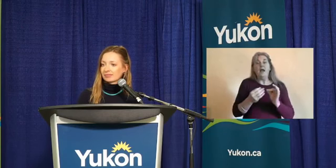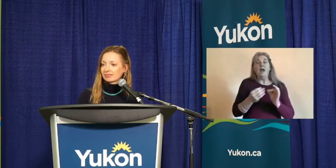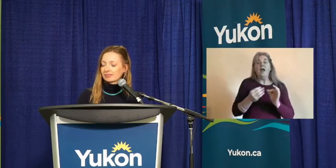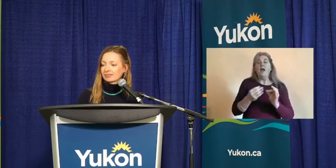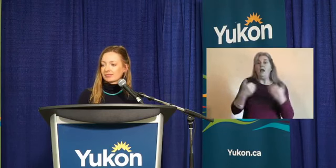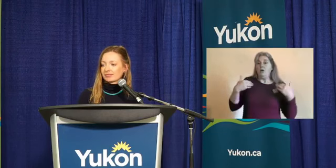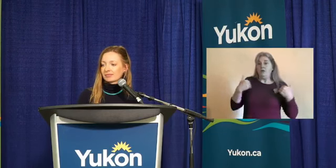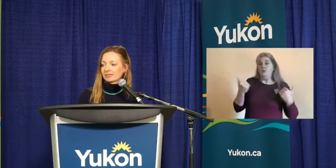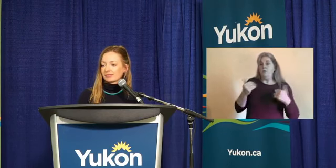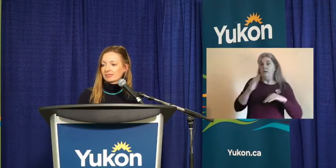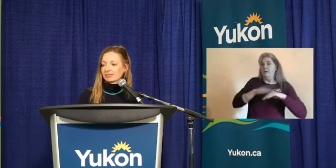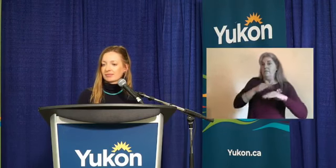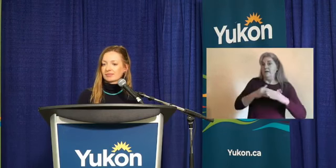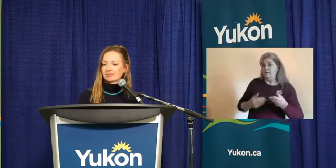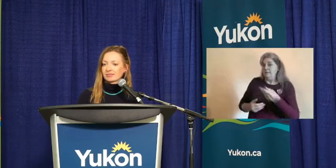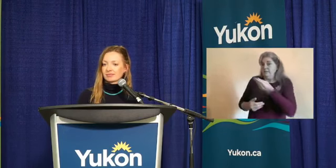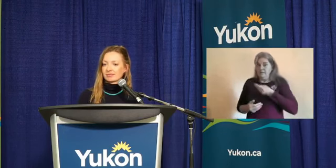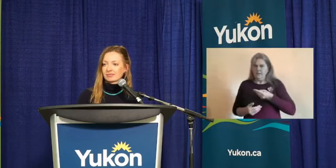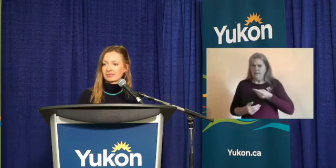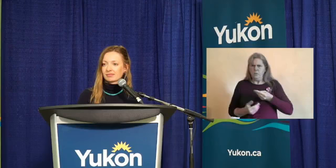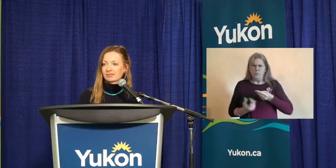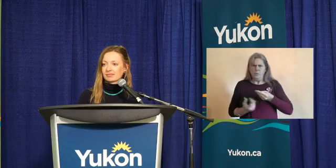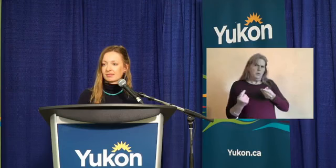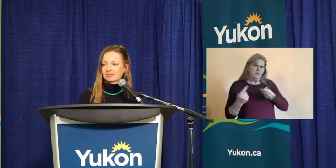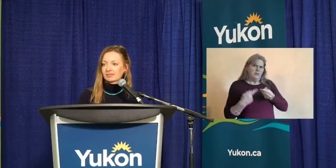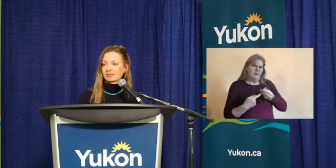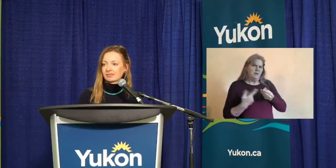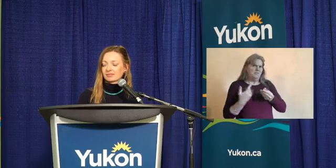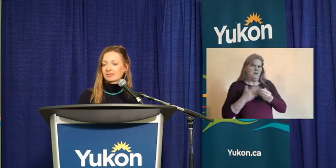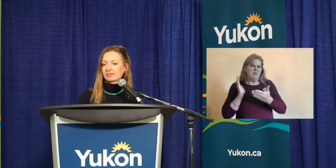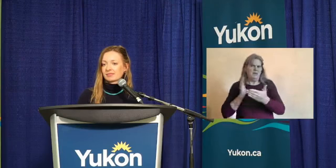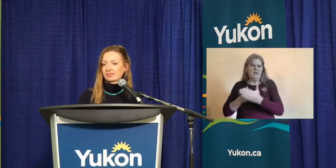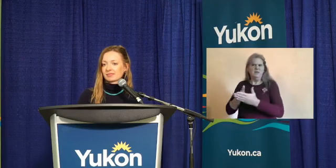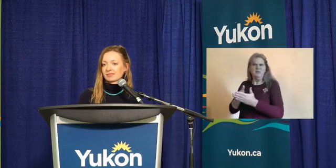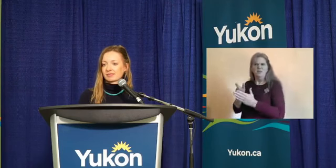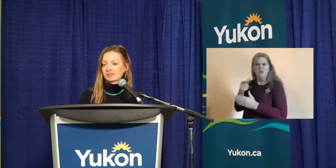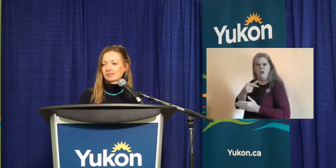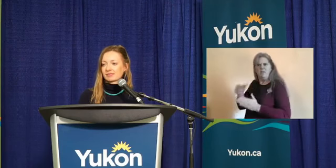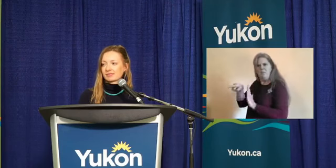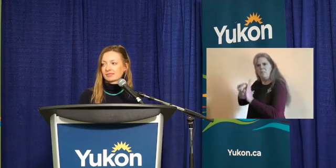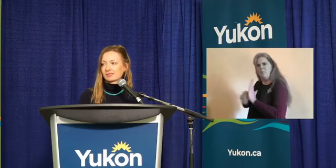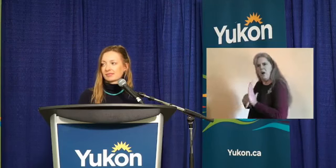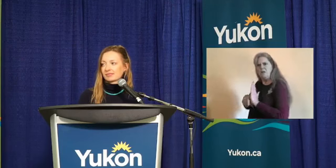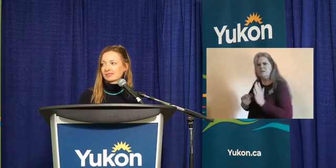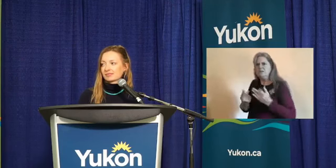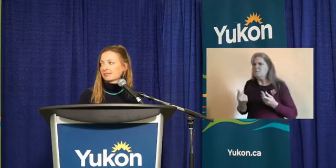They might make recommendations for things that are clearly against policy of the government. How do you deal with that when